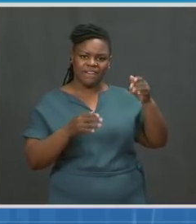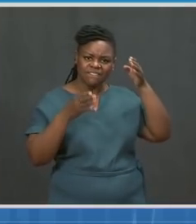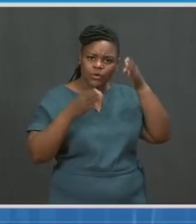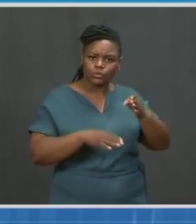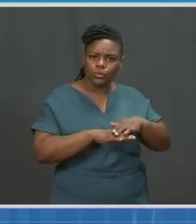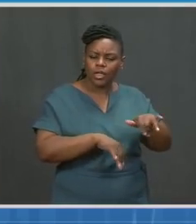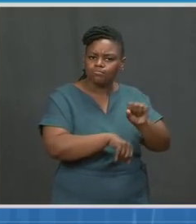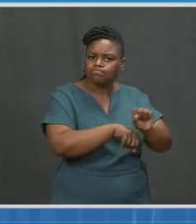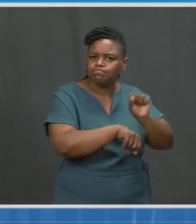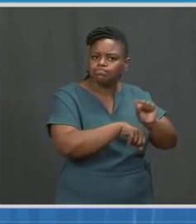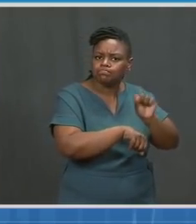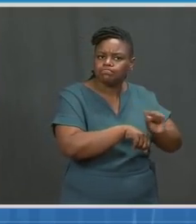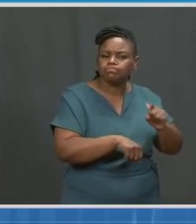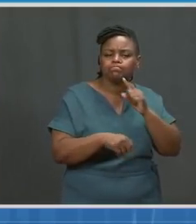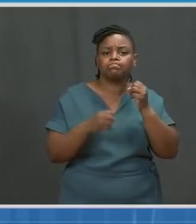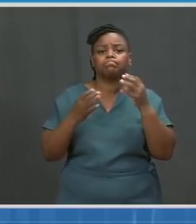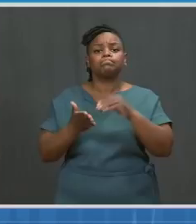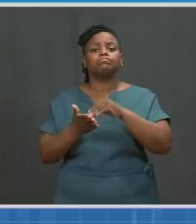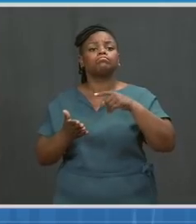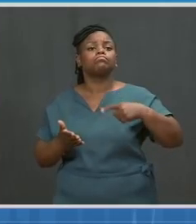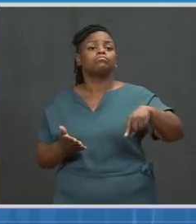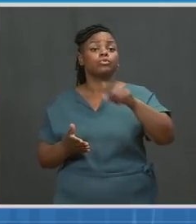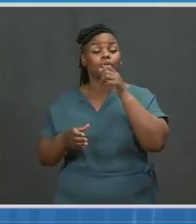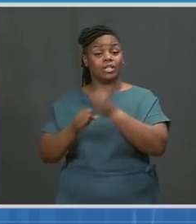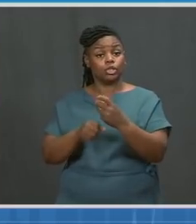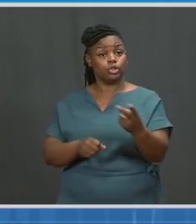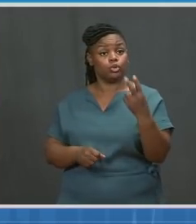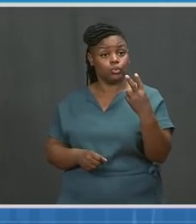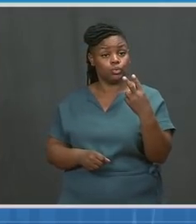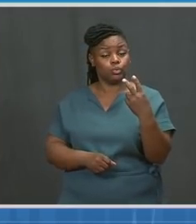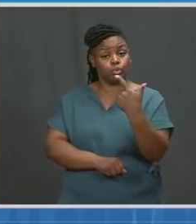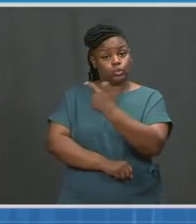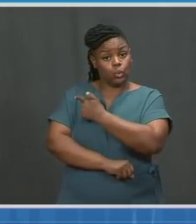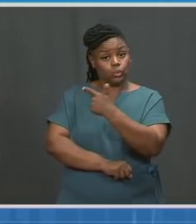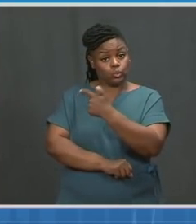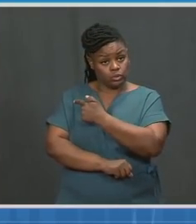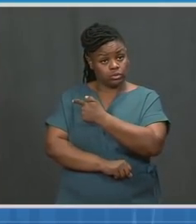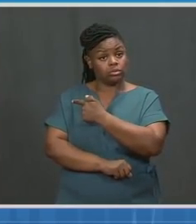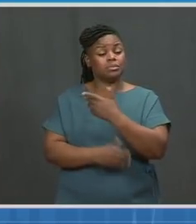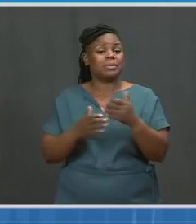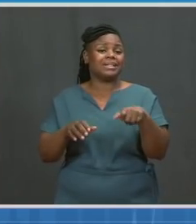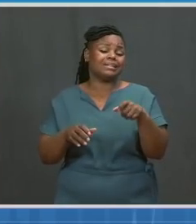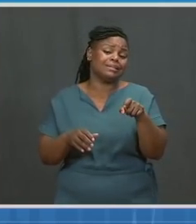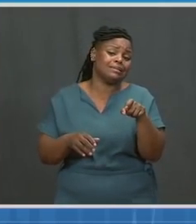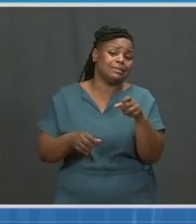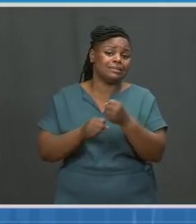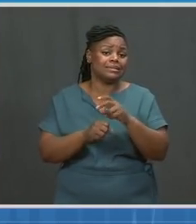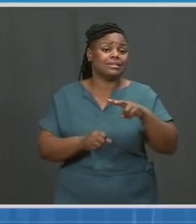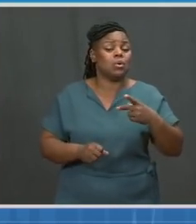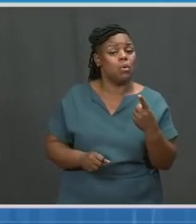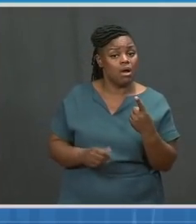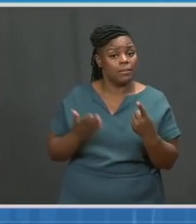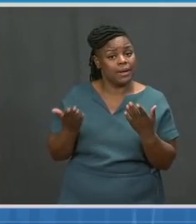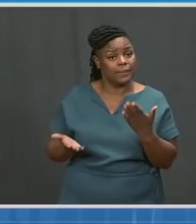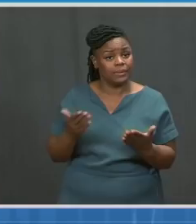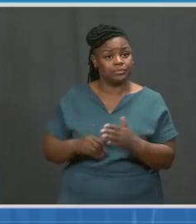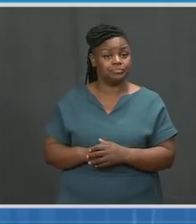or Pfizer two-dose vaccine might need to get their second shot at the location where they reside during the summer --